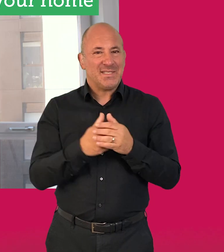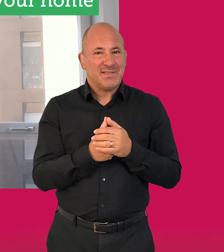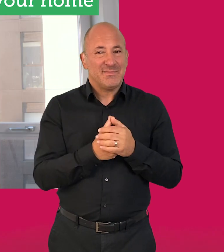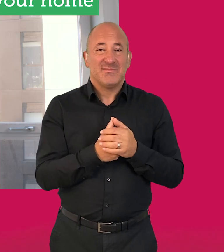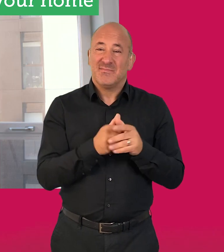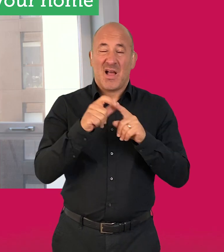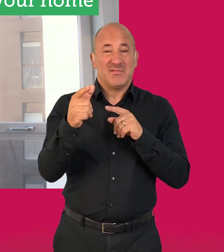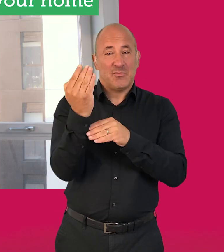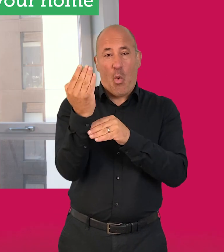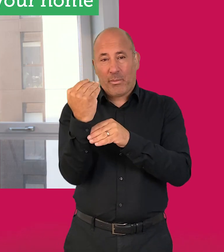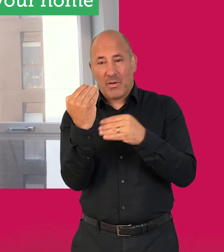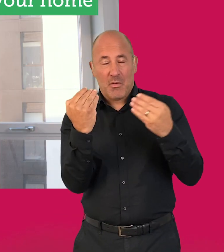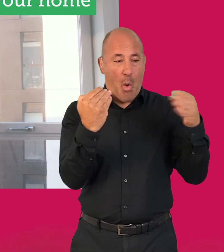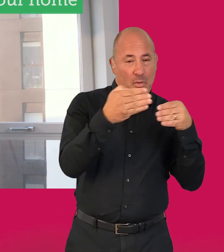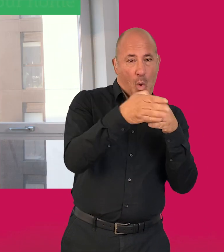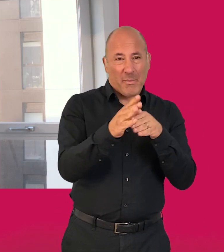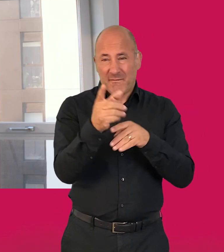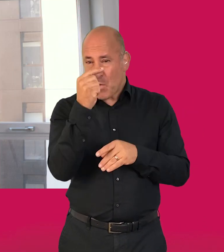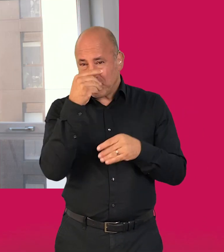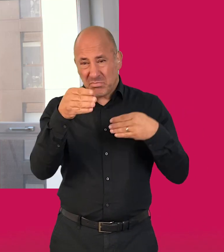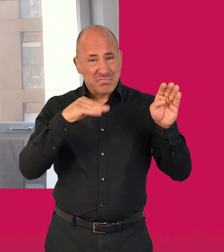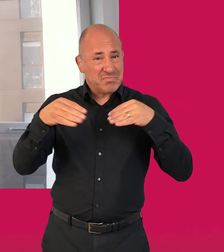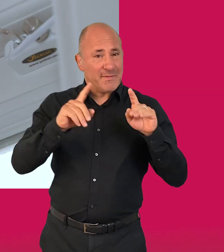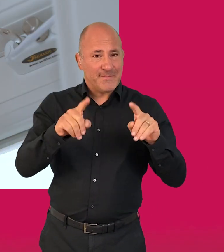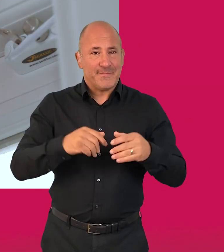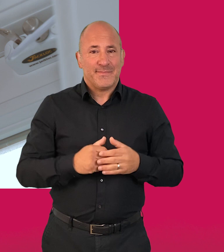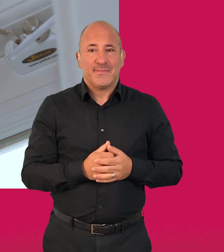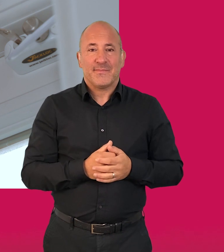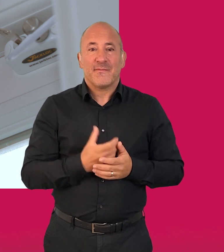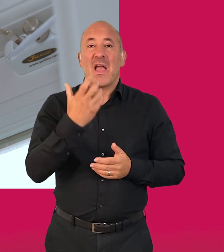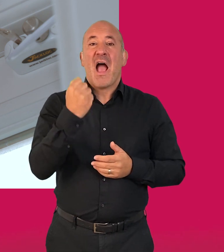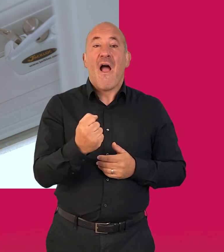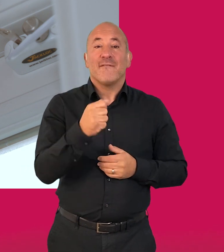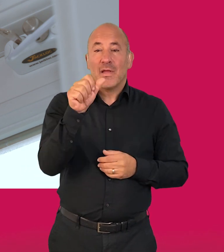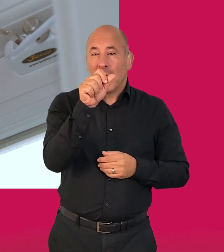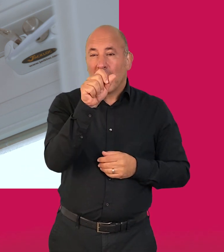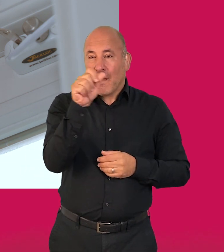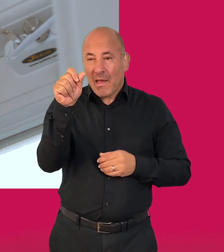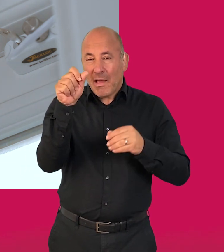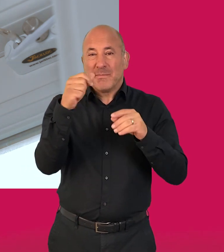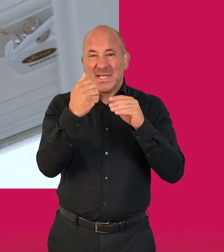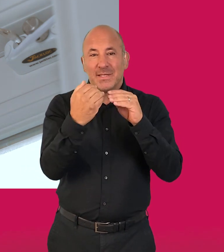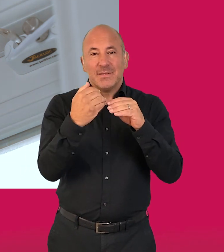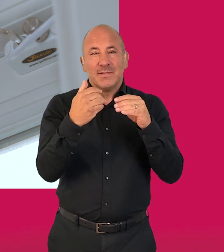so ventilate your home by opening windows whenever possible. And if you have them open the trickle vents in the windows,